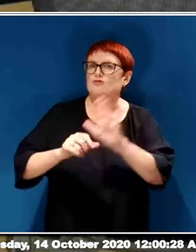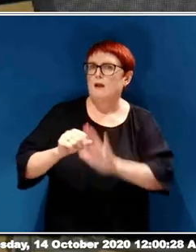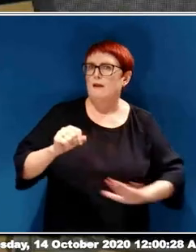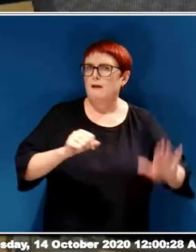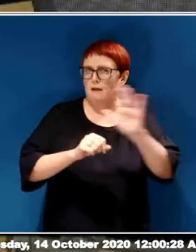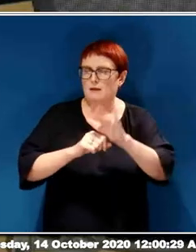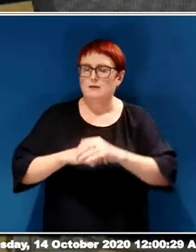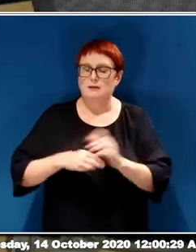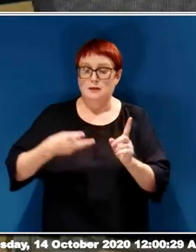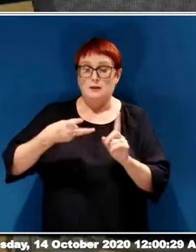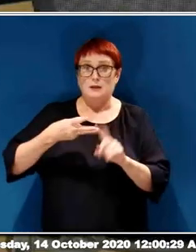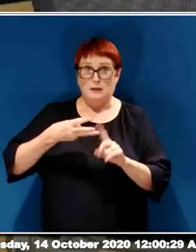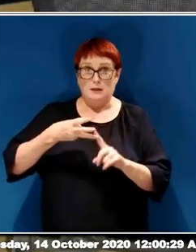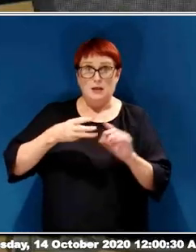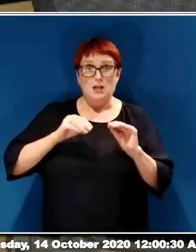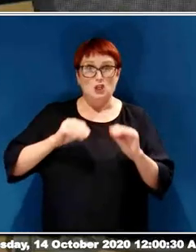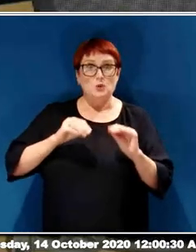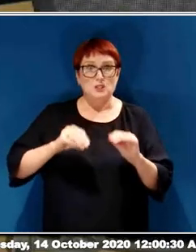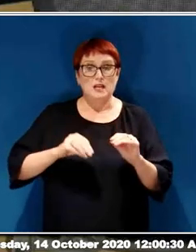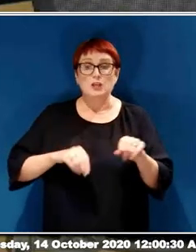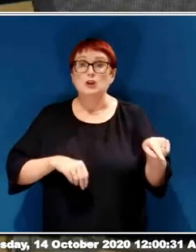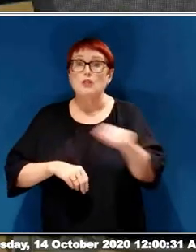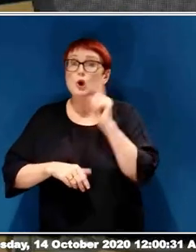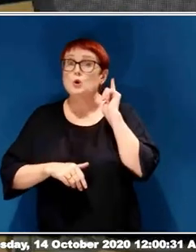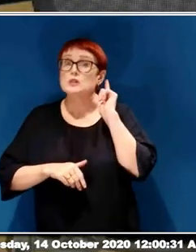to use practices in their schools and classrooms.